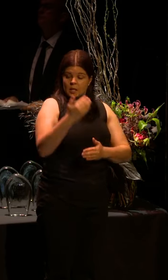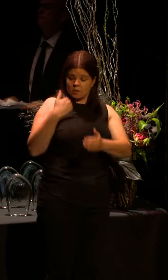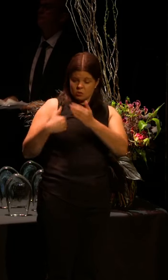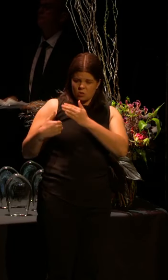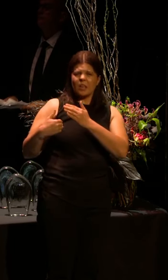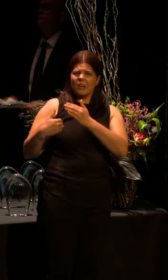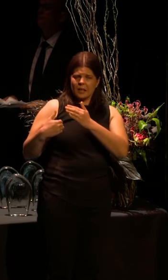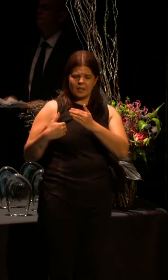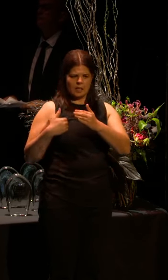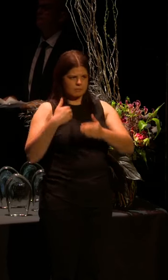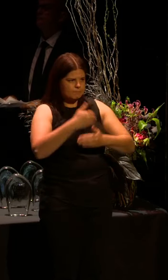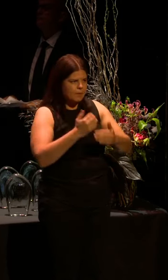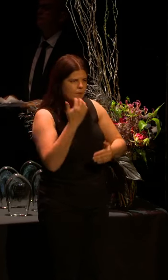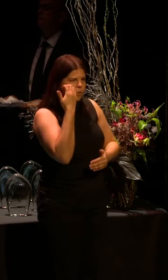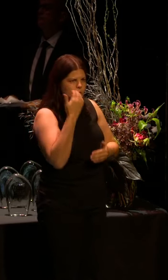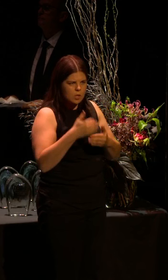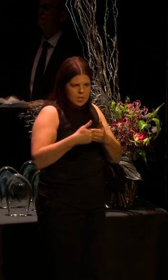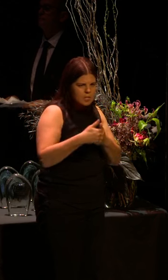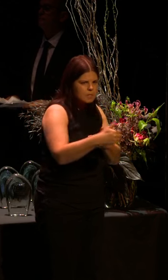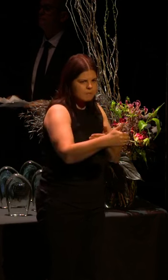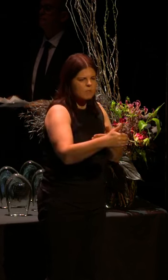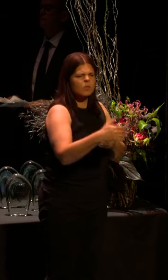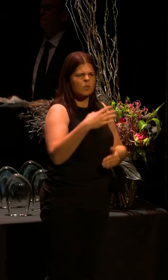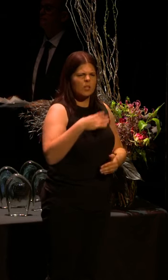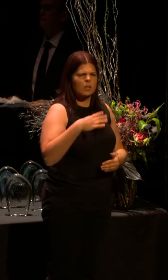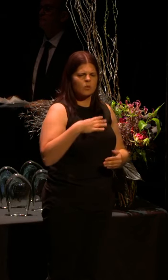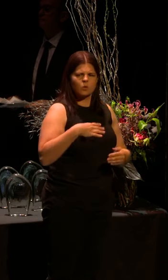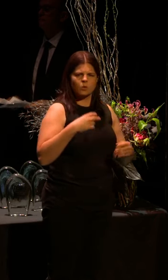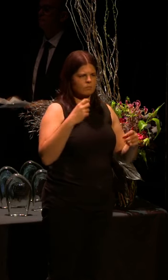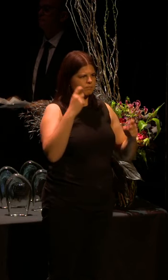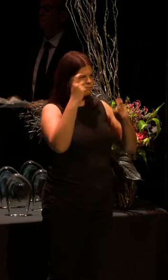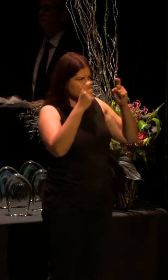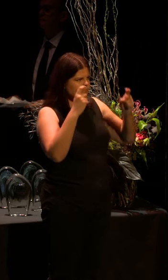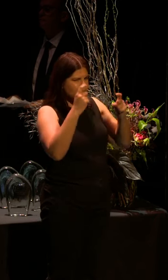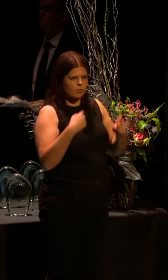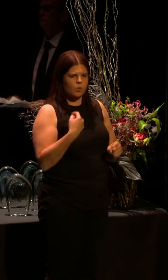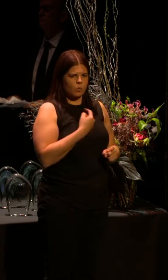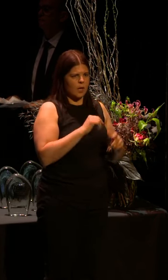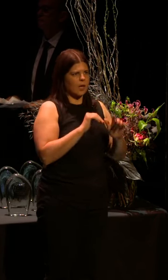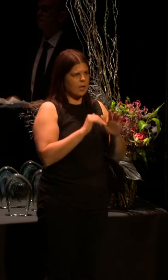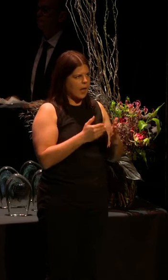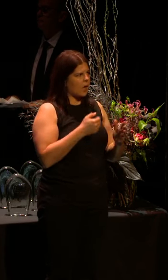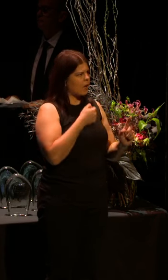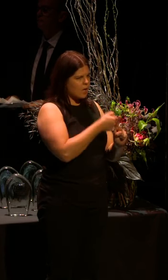And we here in Australia need to reflect upon the footsteps that we are all leaving to know where we are heading,